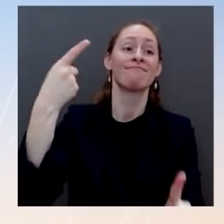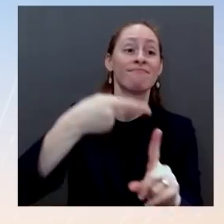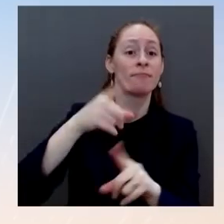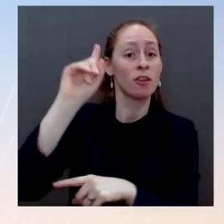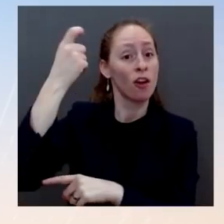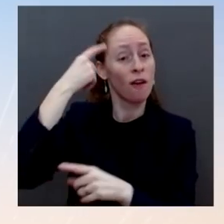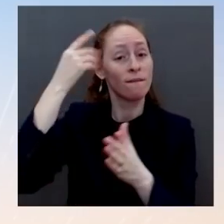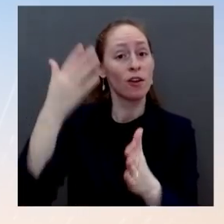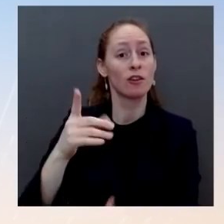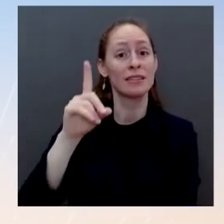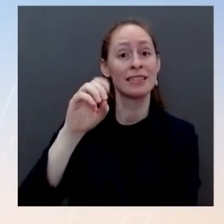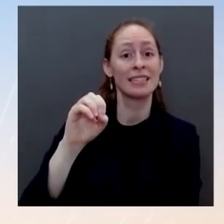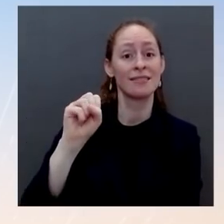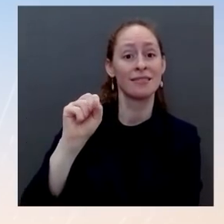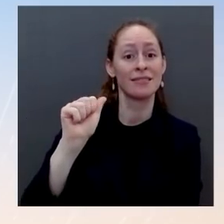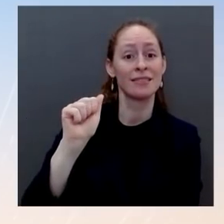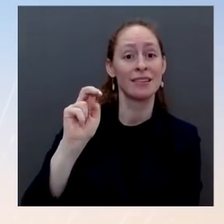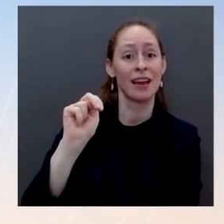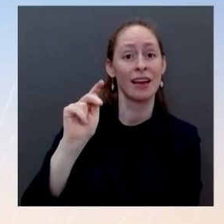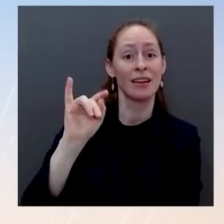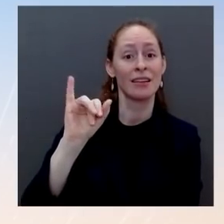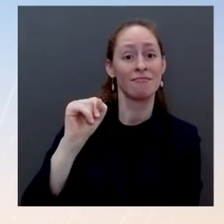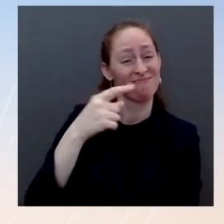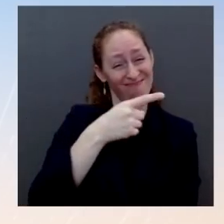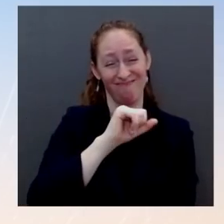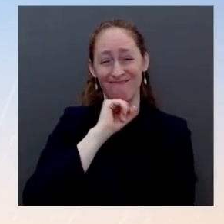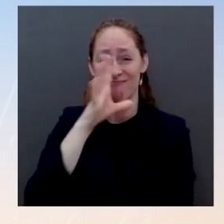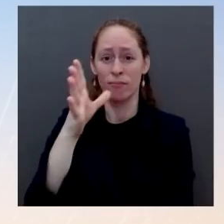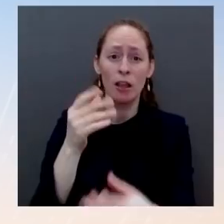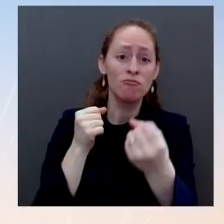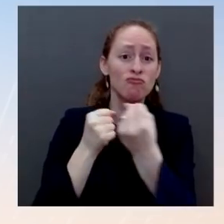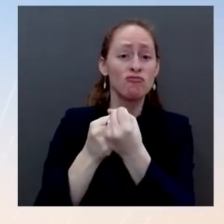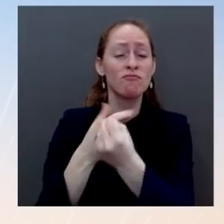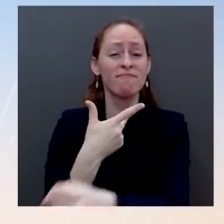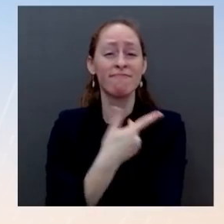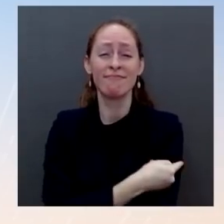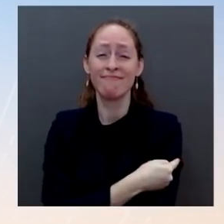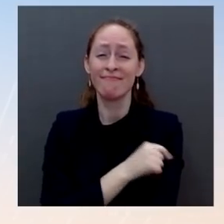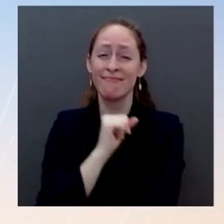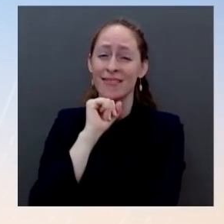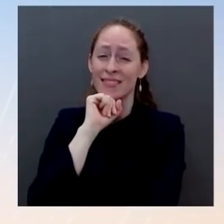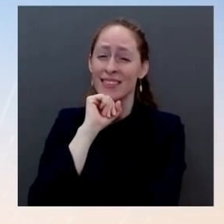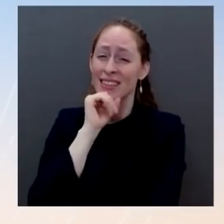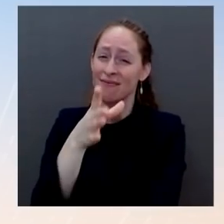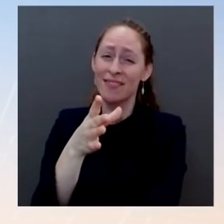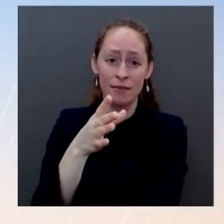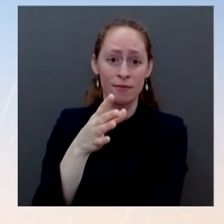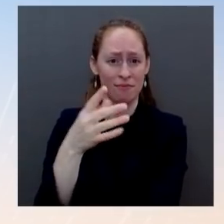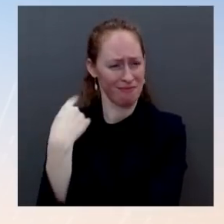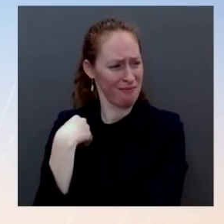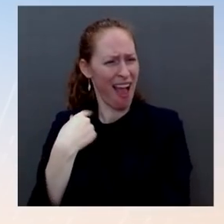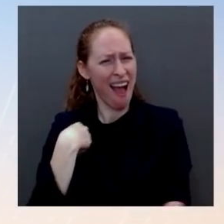which we know is the way that people can be protected, ways that lives can be saved. And if he wants to be a constructive part